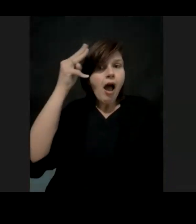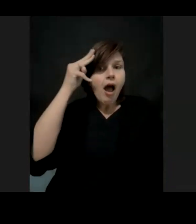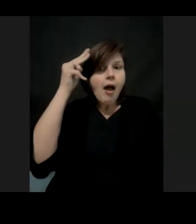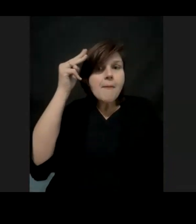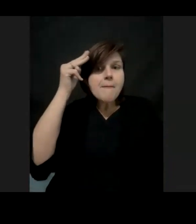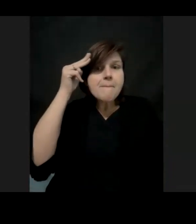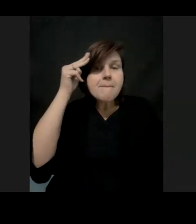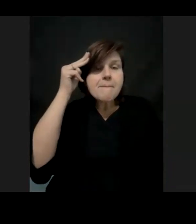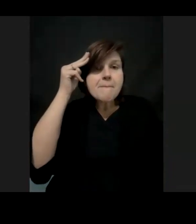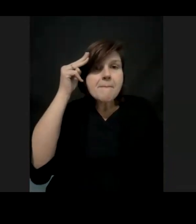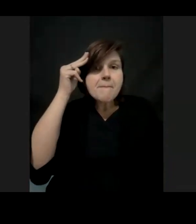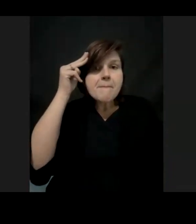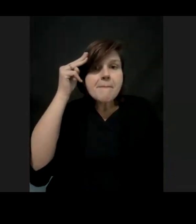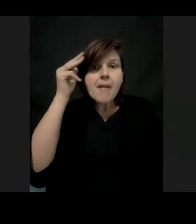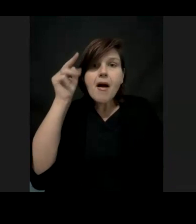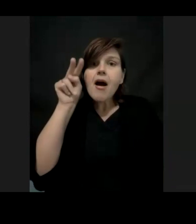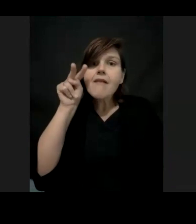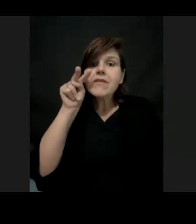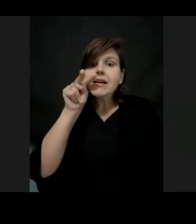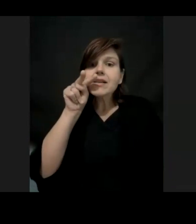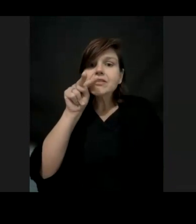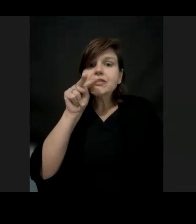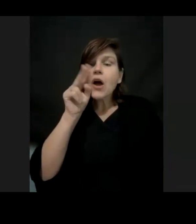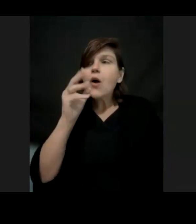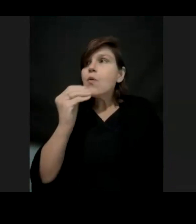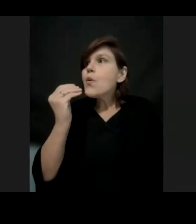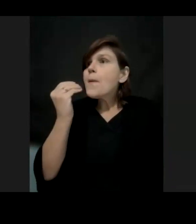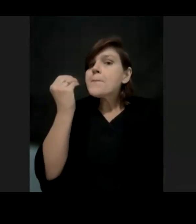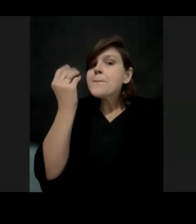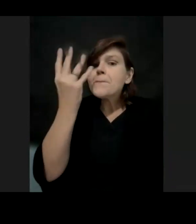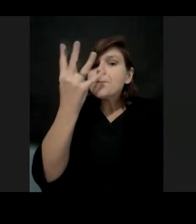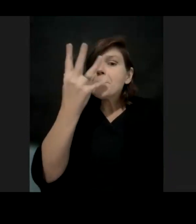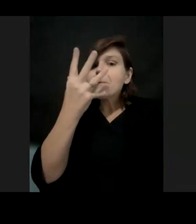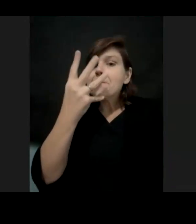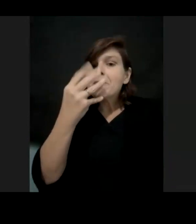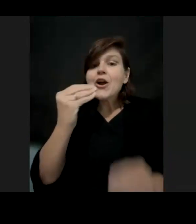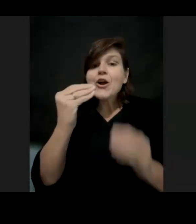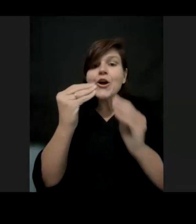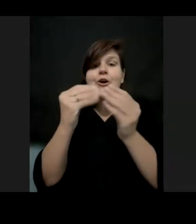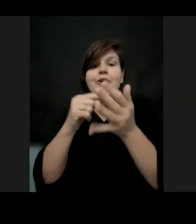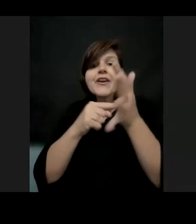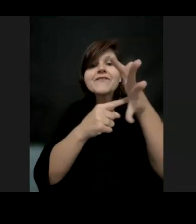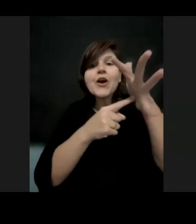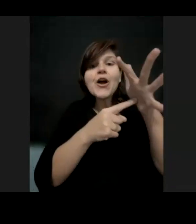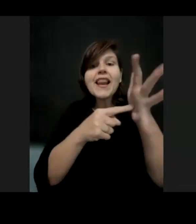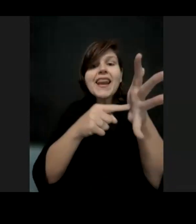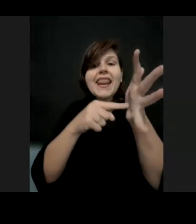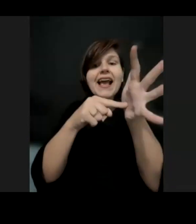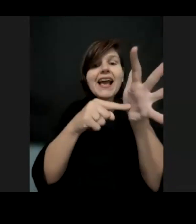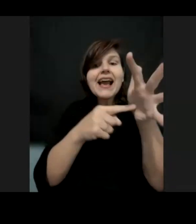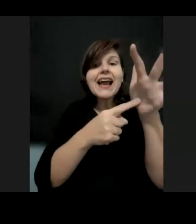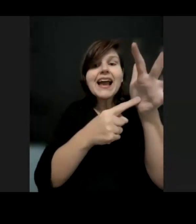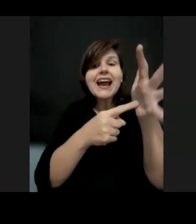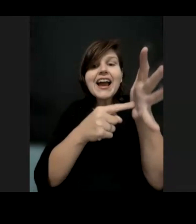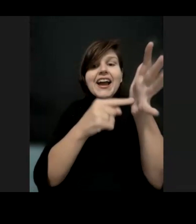another beautiful, glittery leaf land on the ground in front of him.